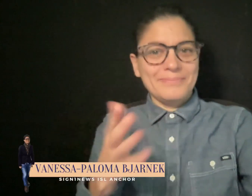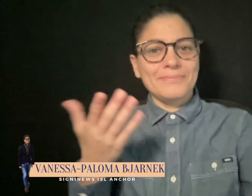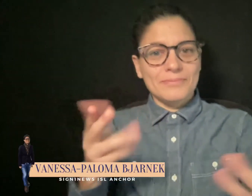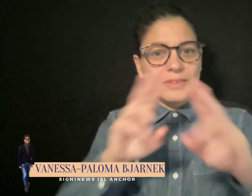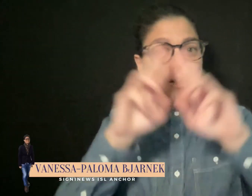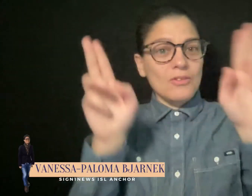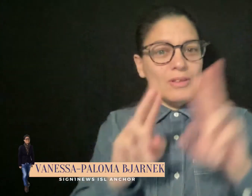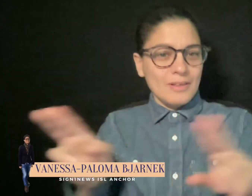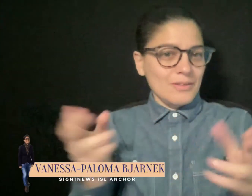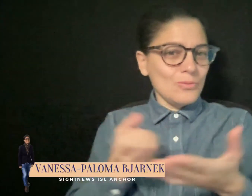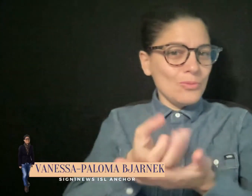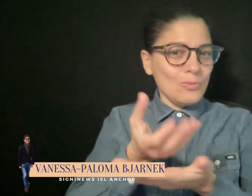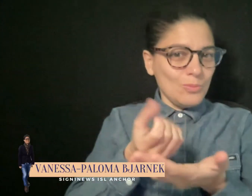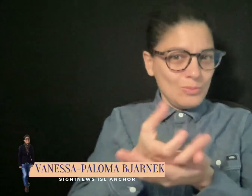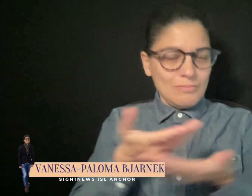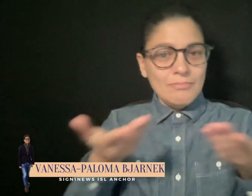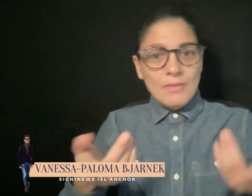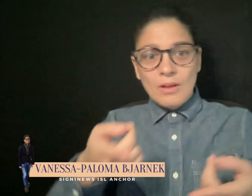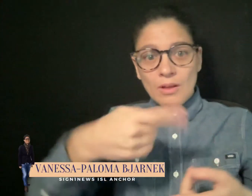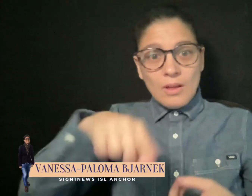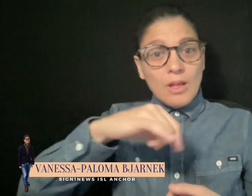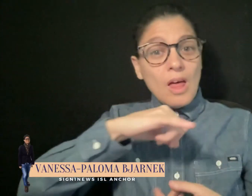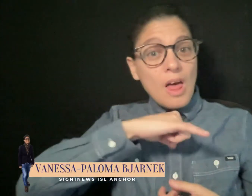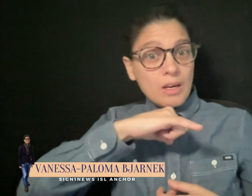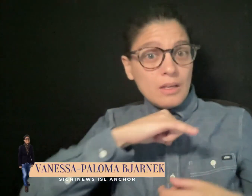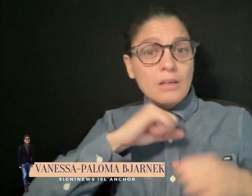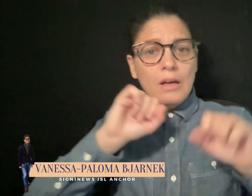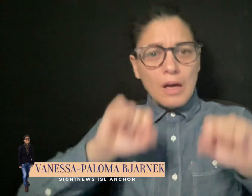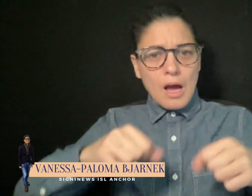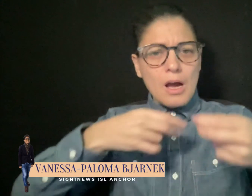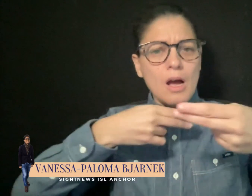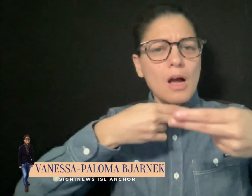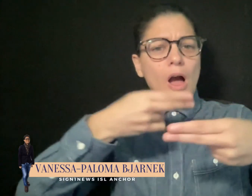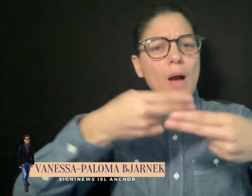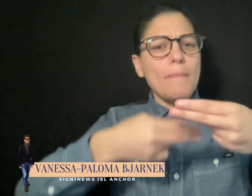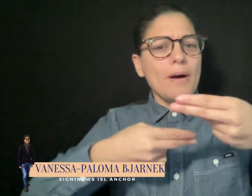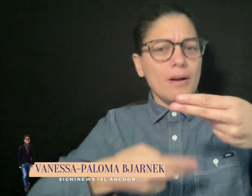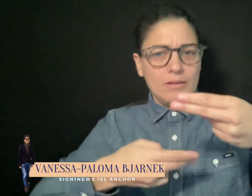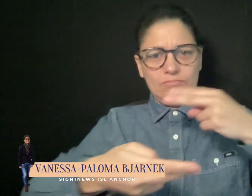top trending international news stories making headlines today in ISL if you post interesting